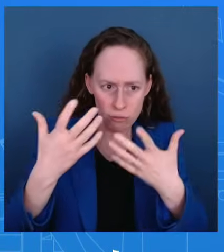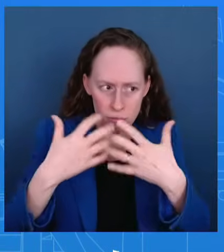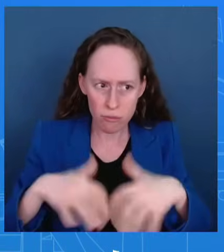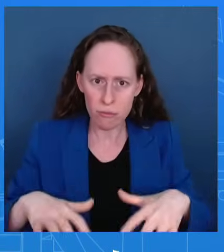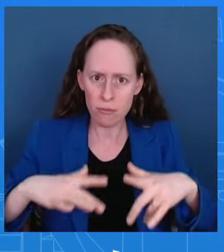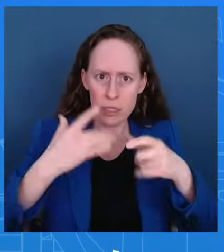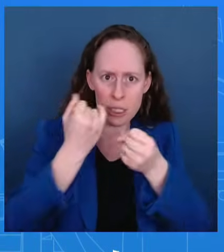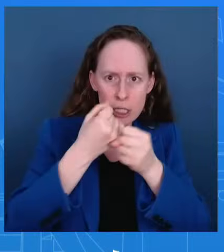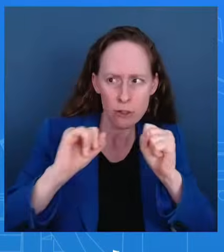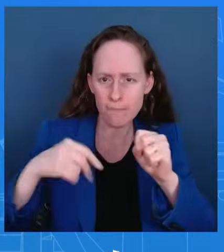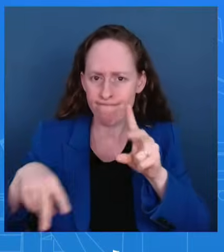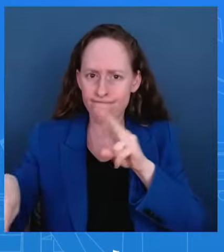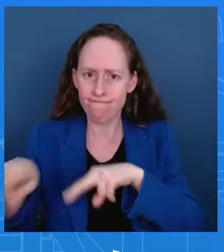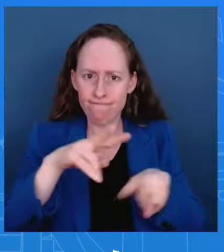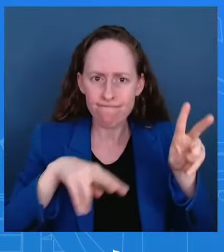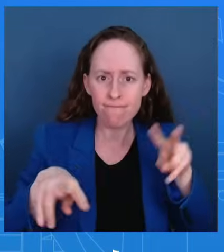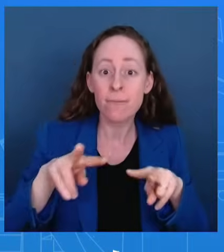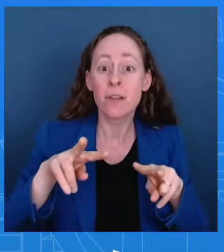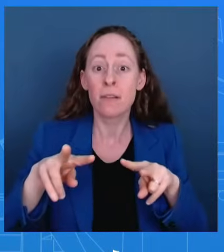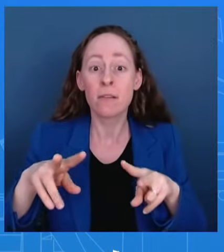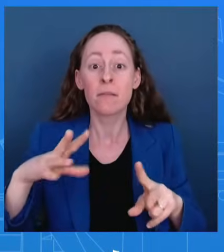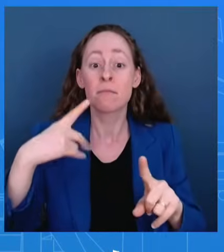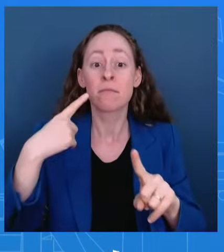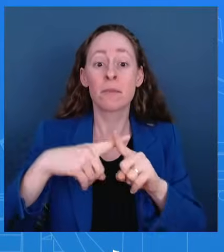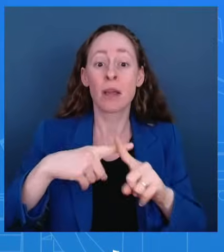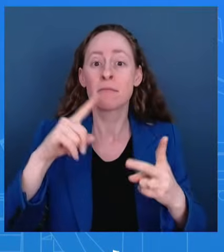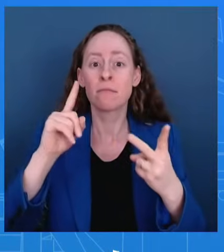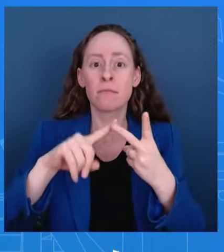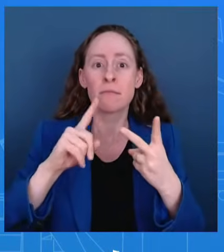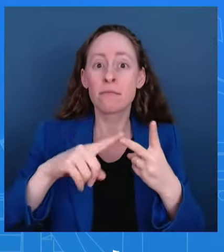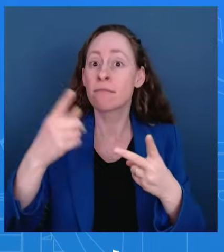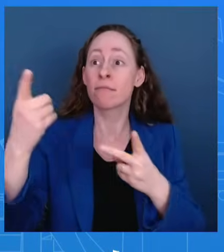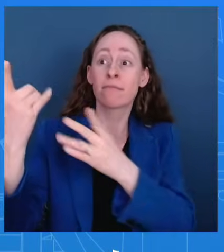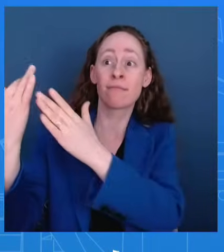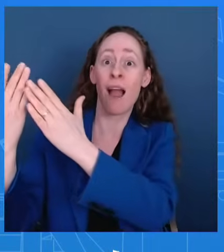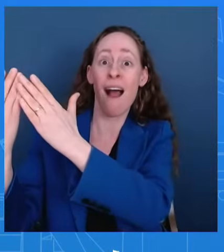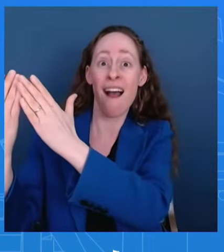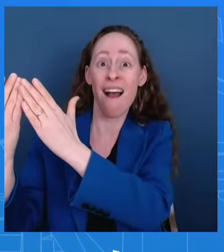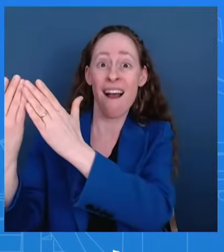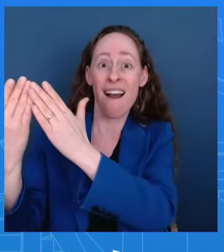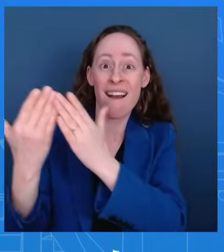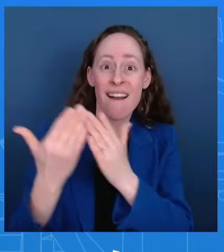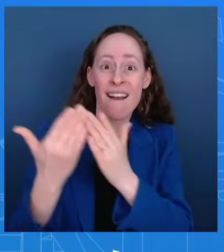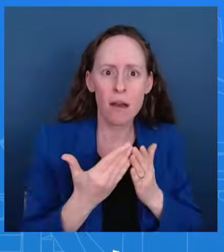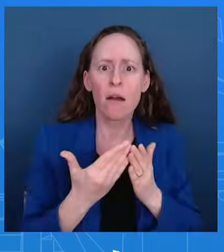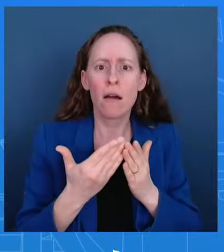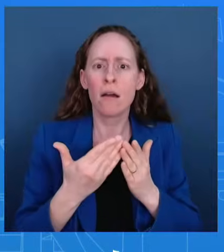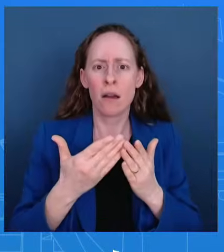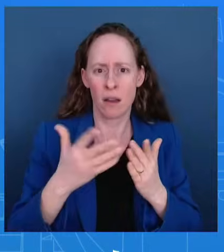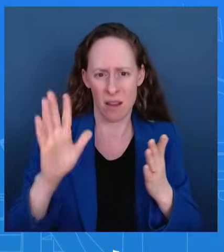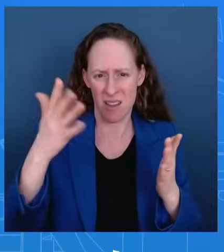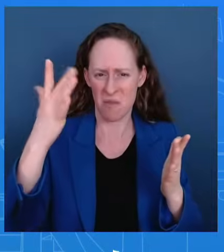I mean, you're going to have ships pulling up to this pier -- not the big cargo ships. They'll -- they'll transport it to smaller ships